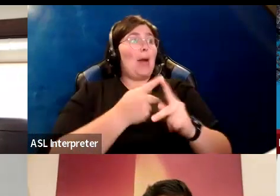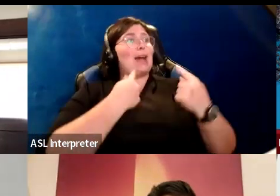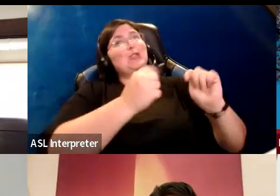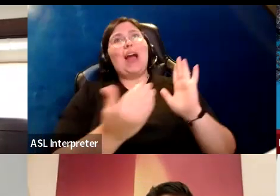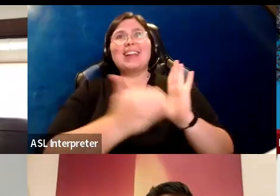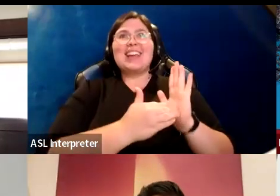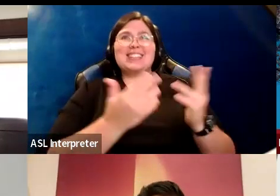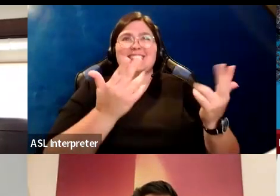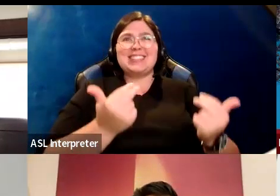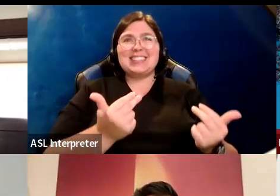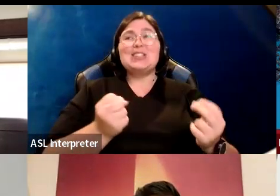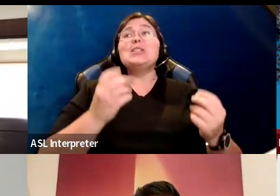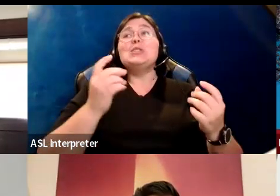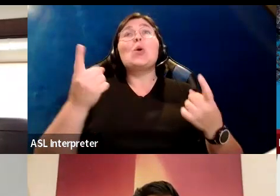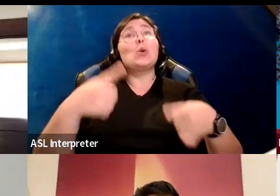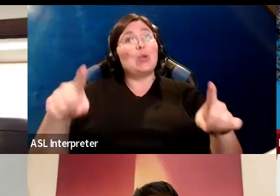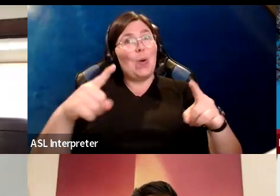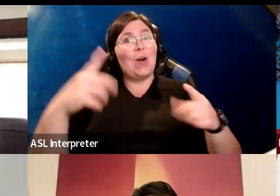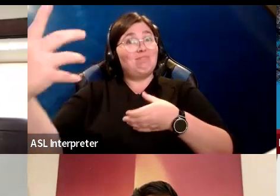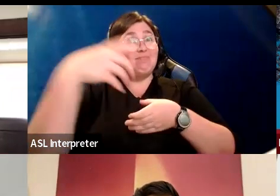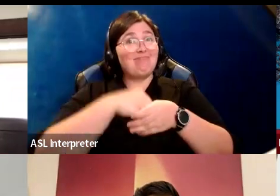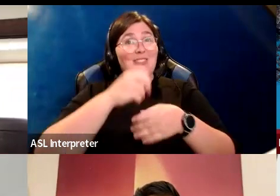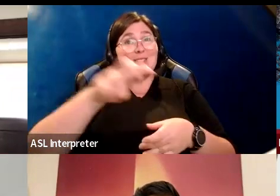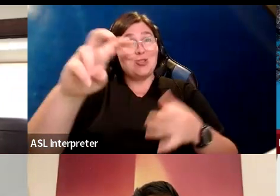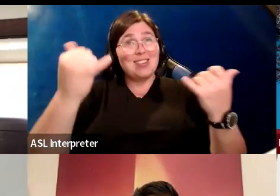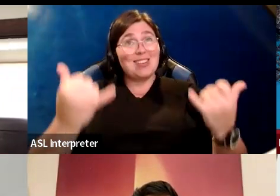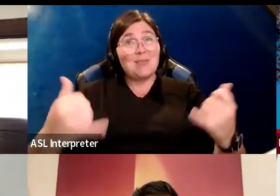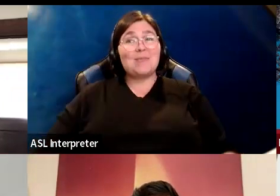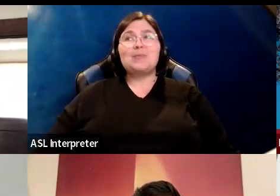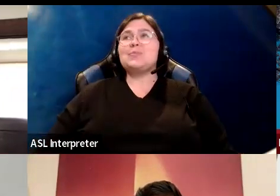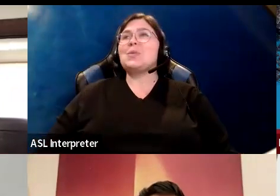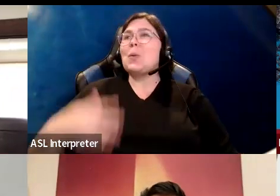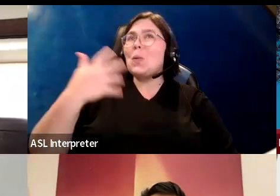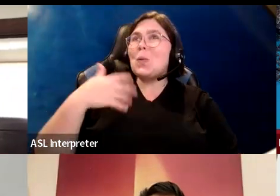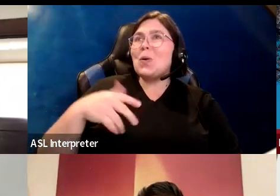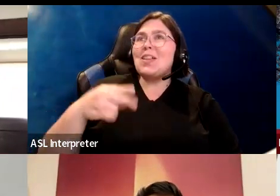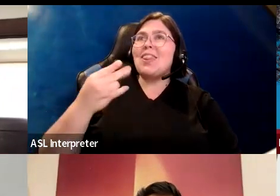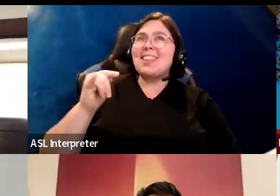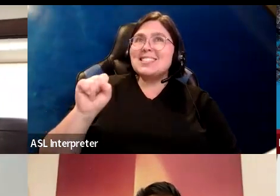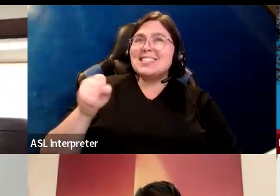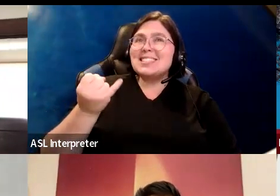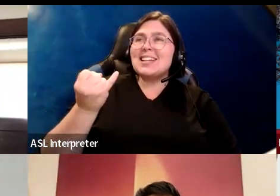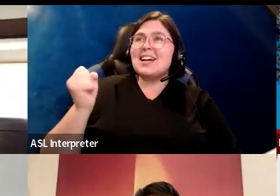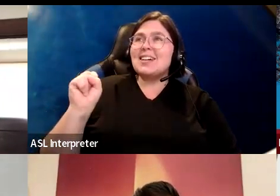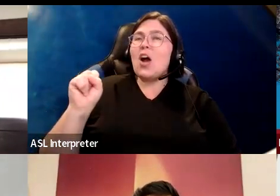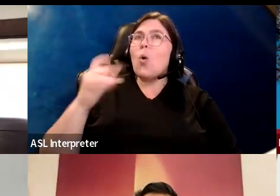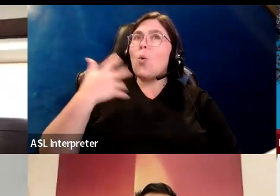So you guys will be part of the journey. Yeah, I think that's a really interesting observation, also across both projects,